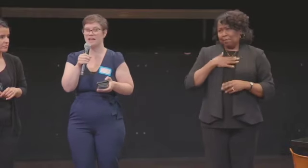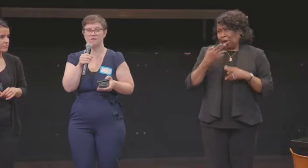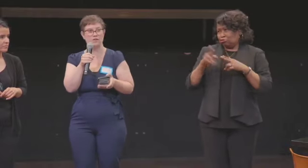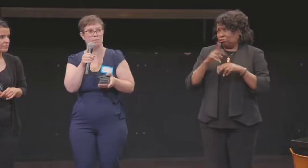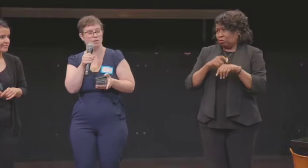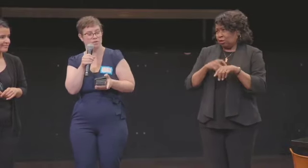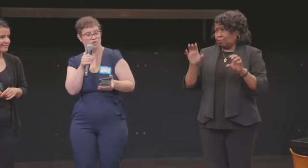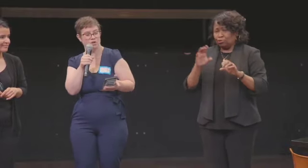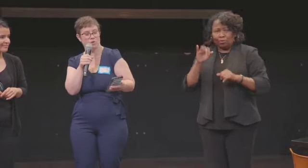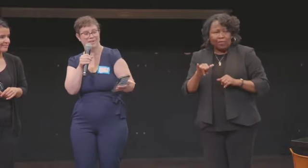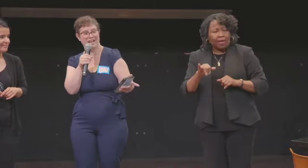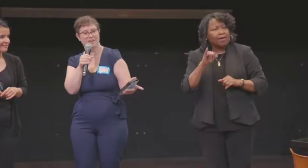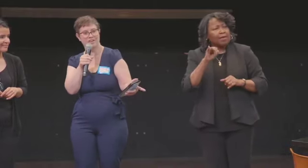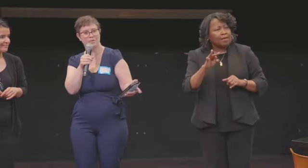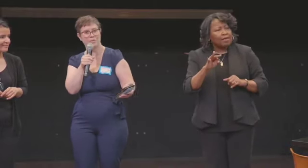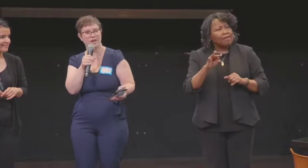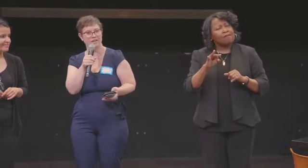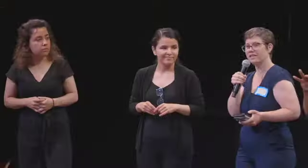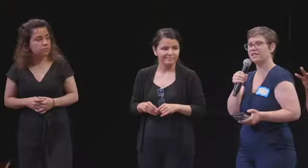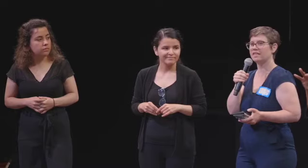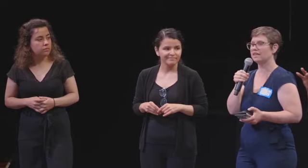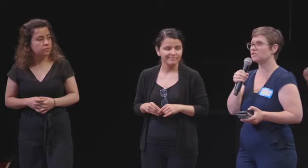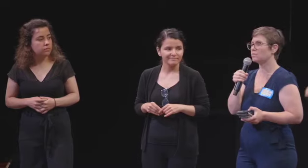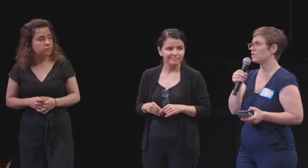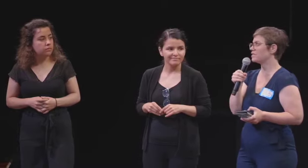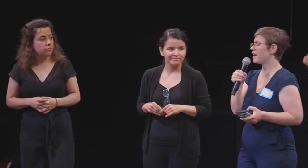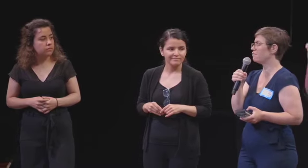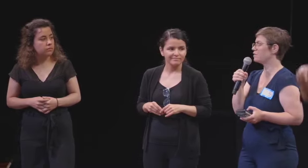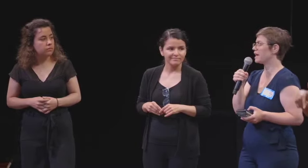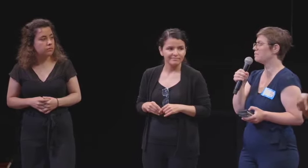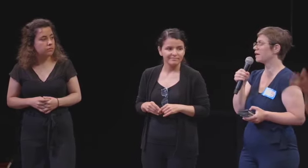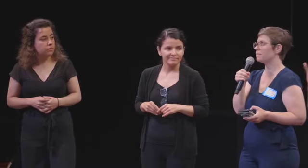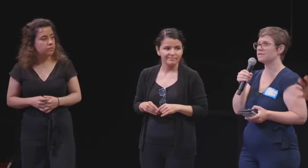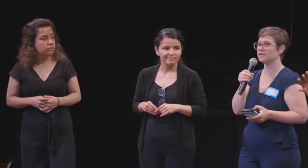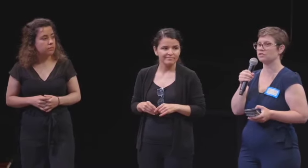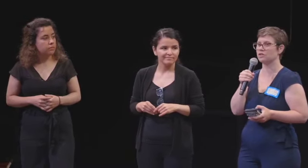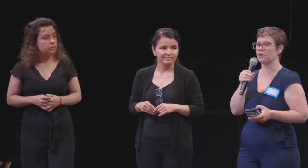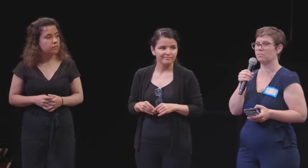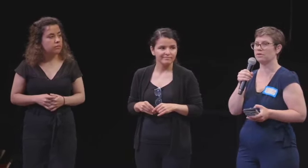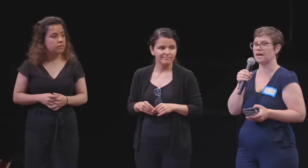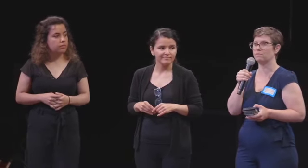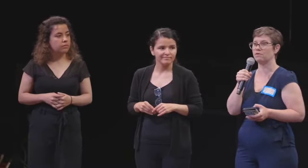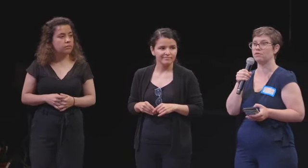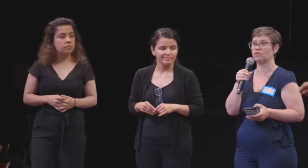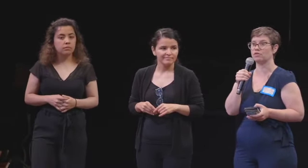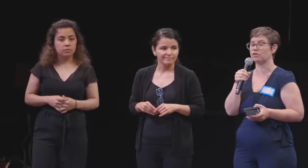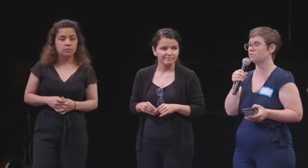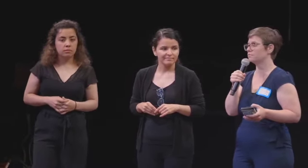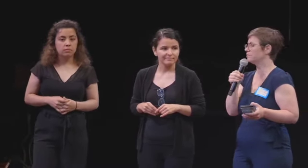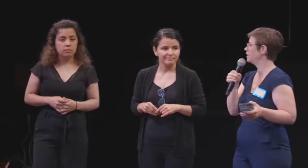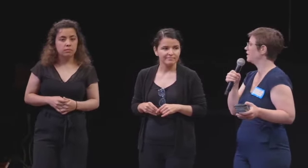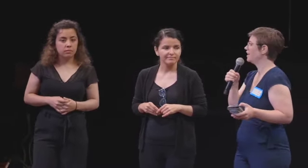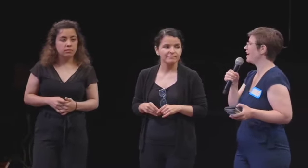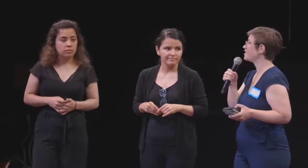is that if you put the show later in the run, then the interpreters have more time to come and see the show, and more time to view the show.